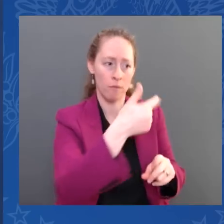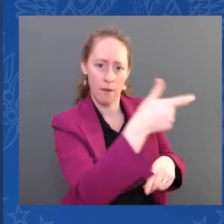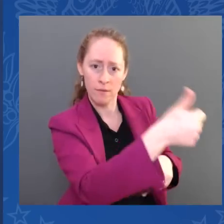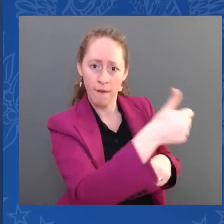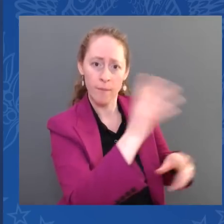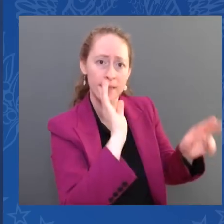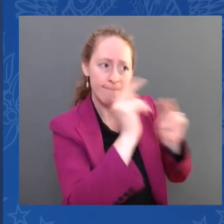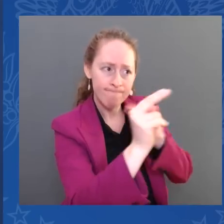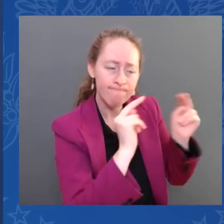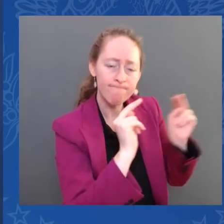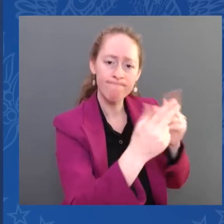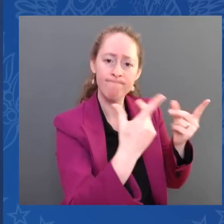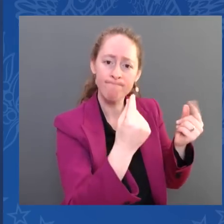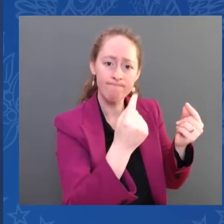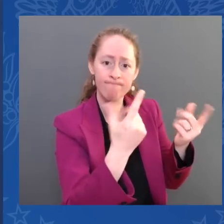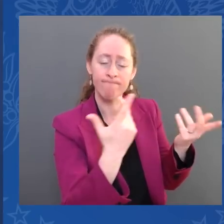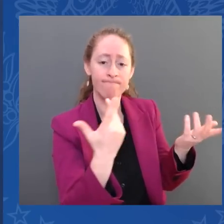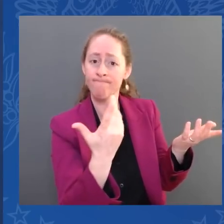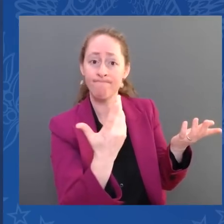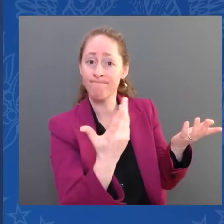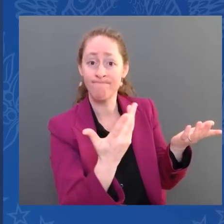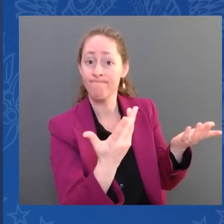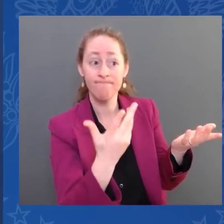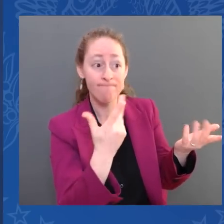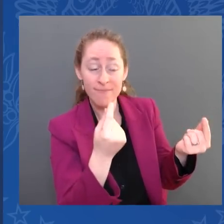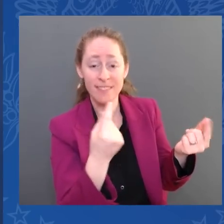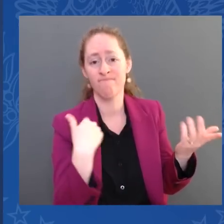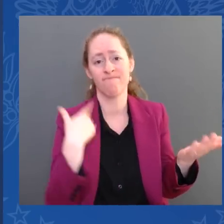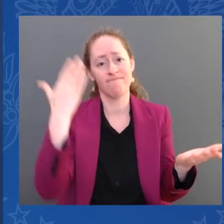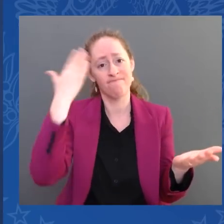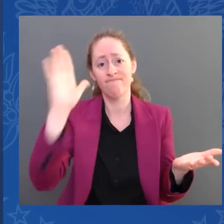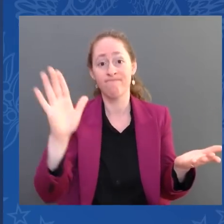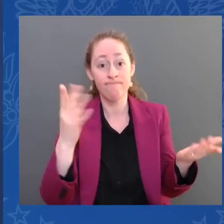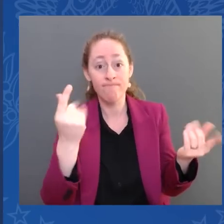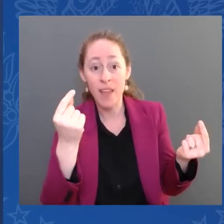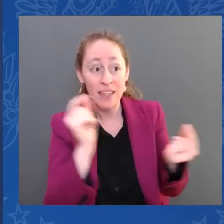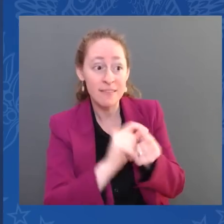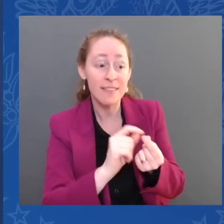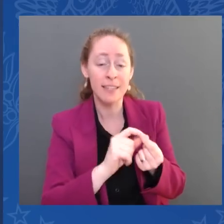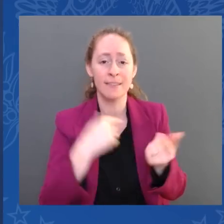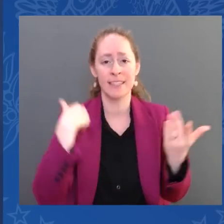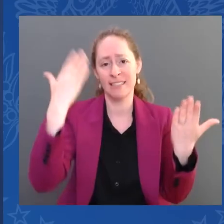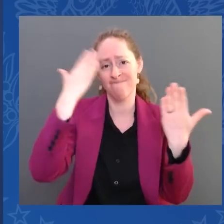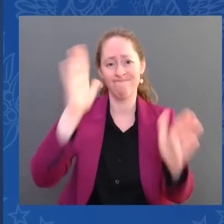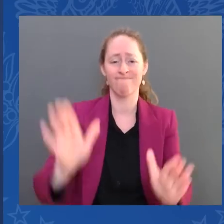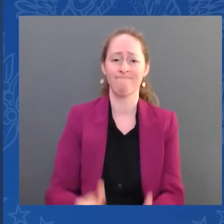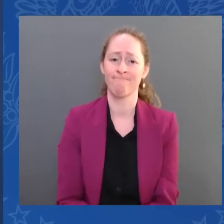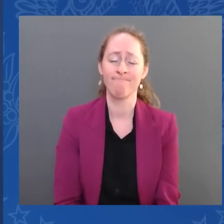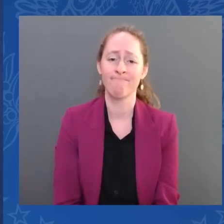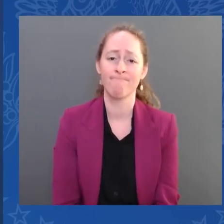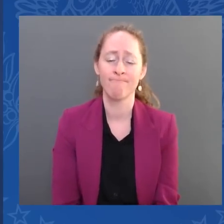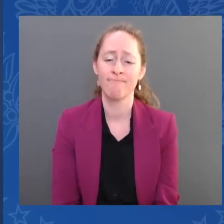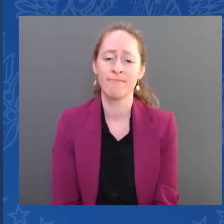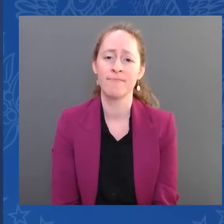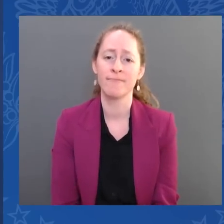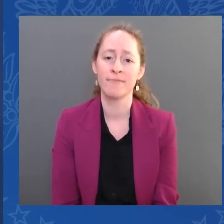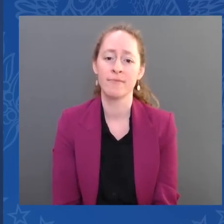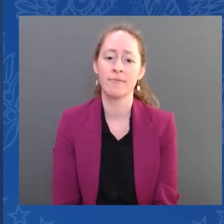But in the meantime, we're going to continue to put the -- the Ukrainians in a position